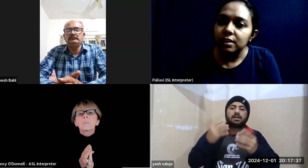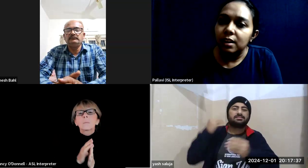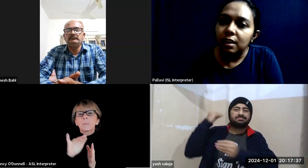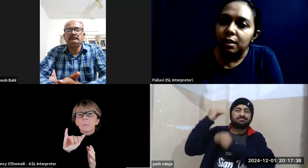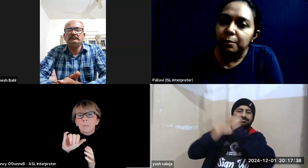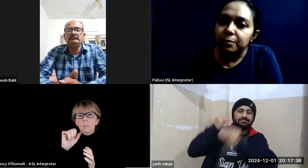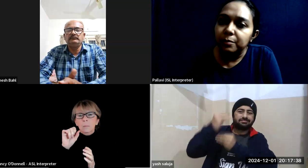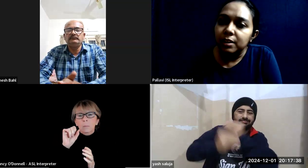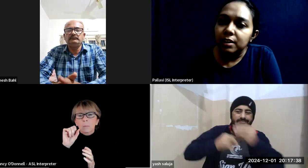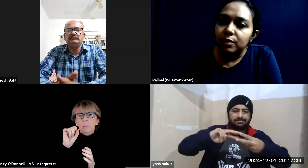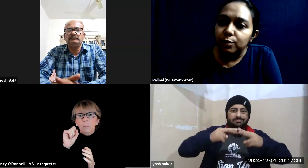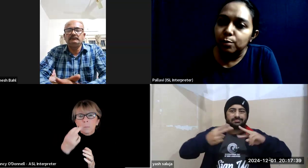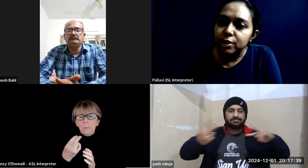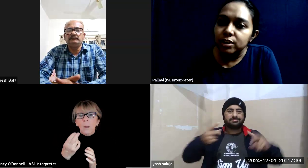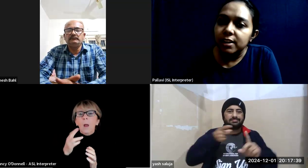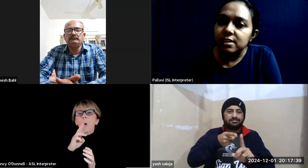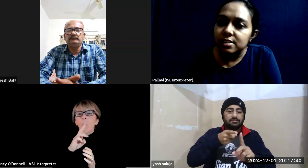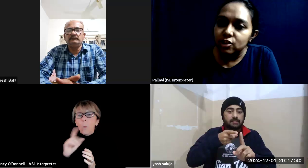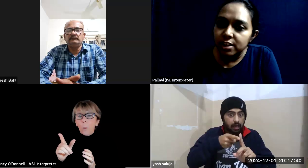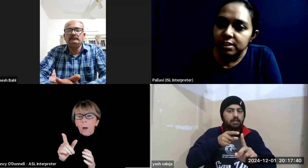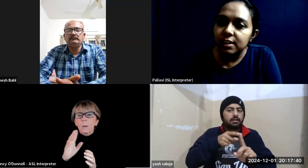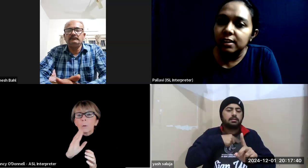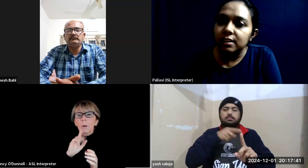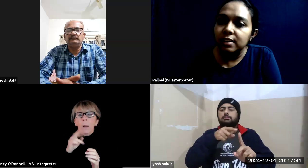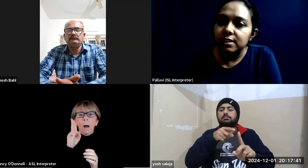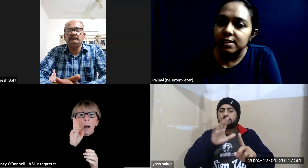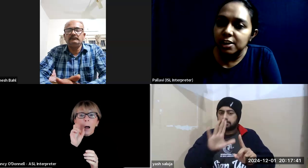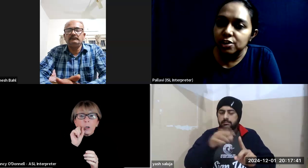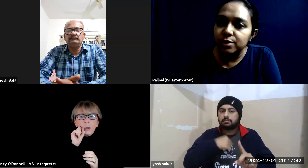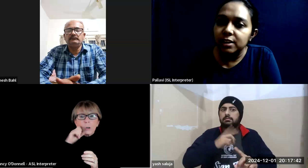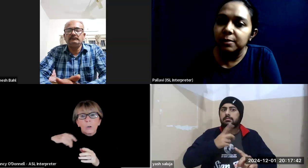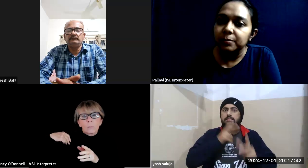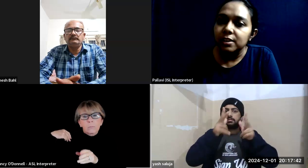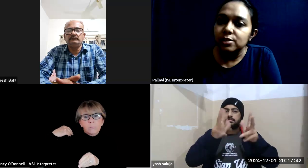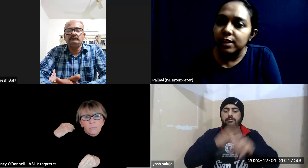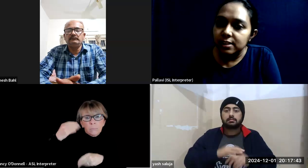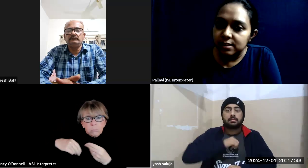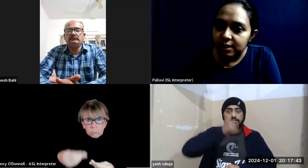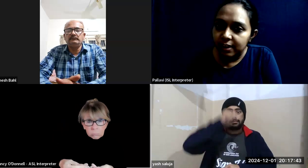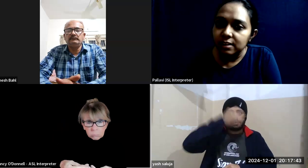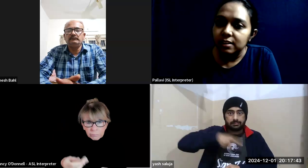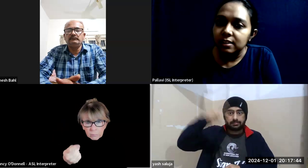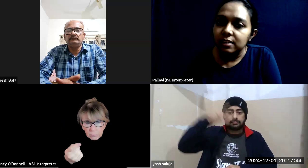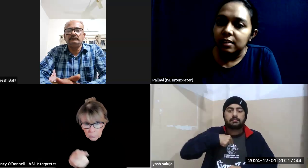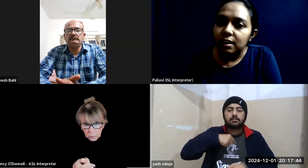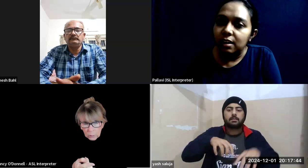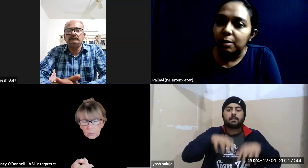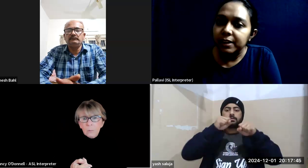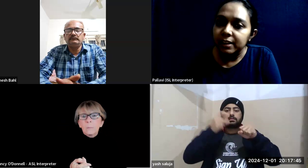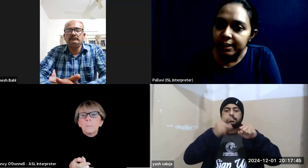you mentioned that it's genetic, it is hereditary. So that is there.